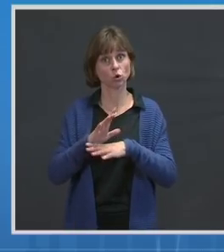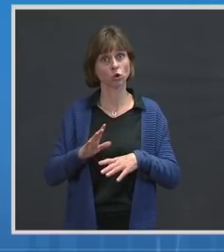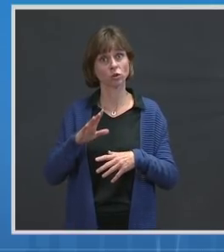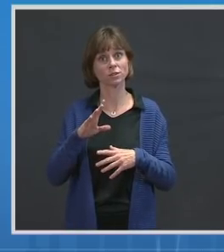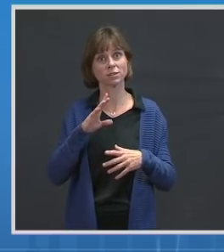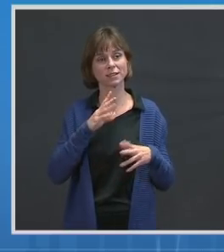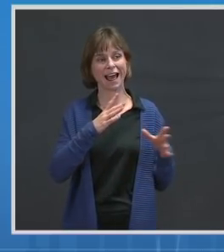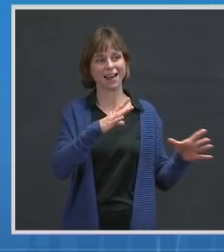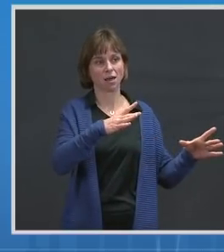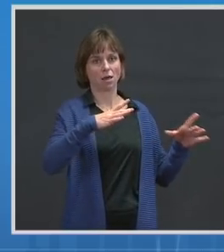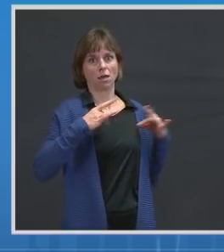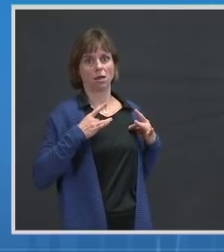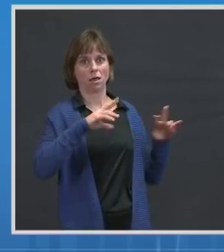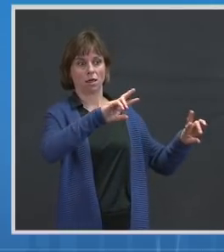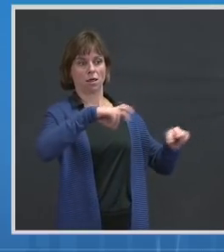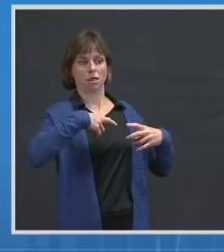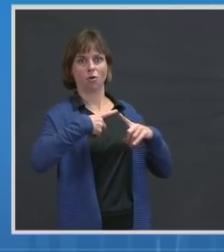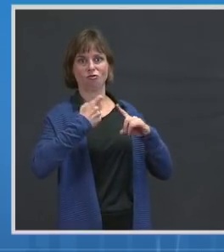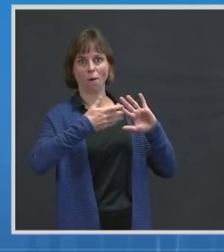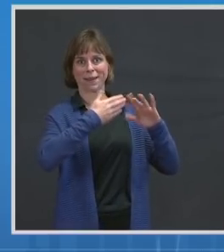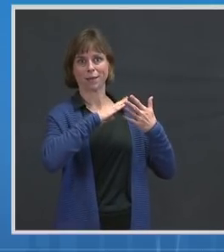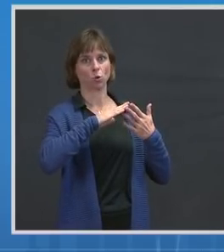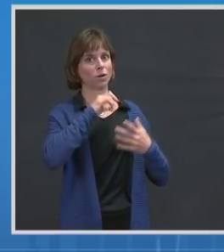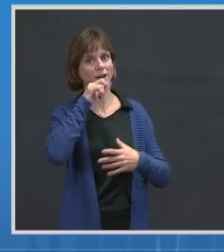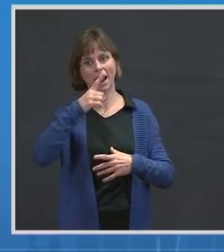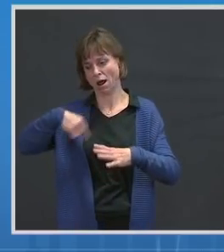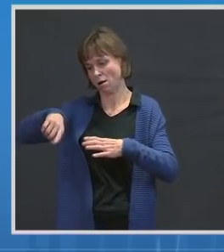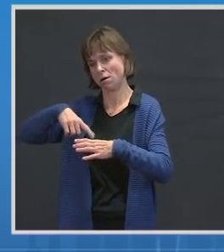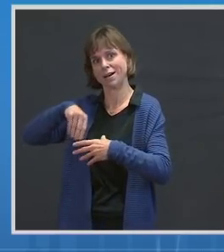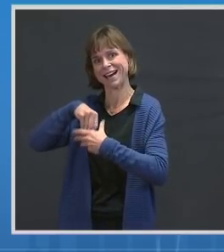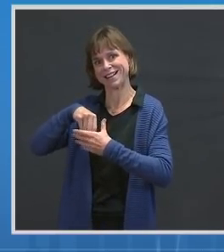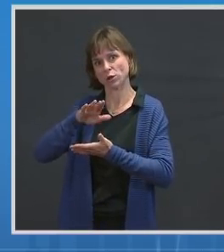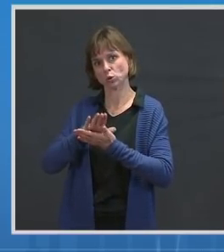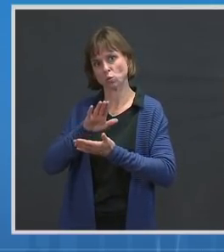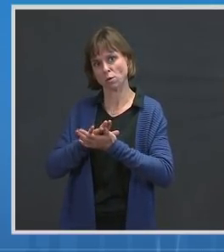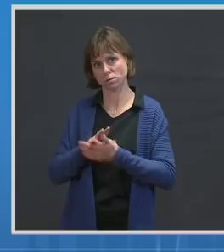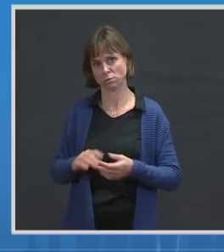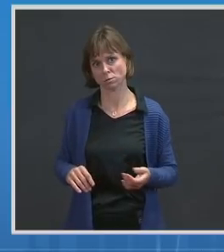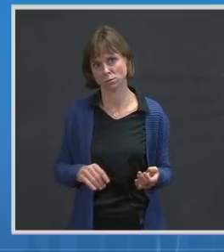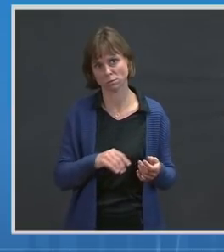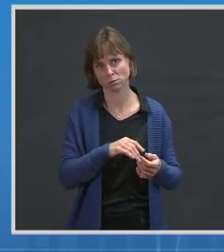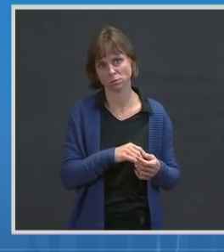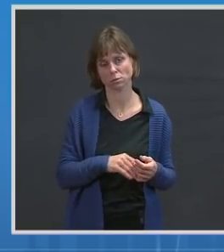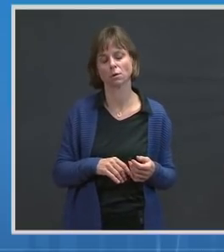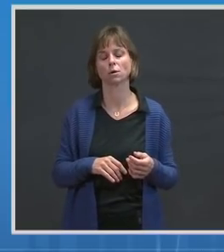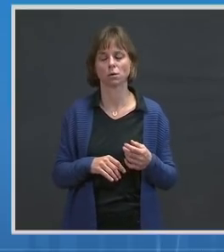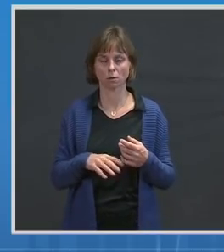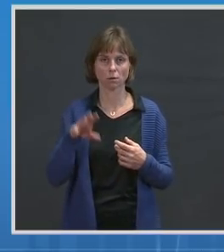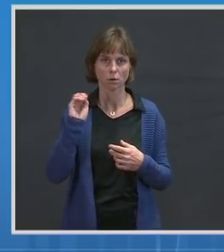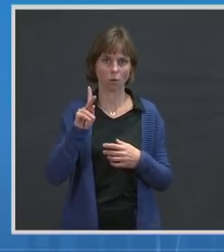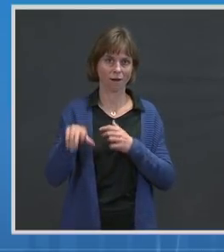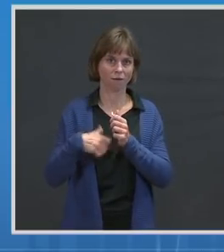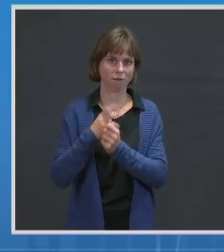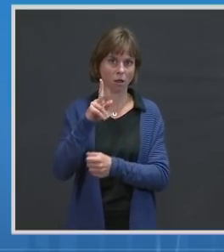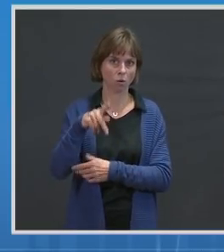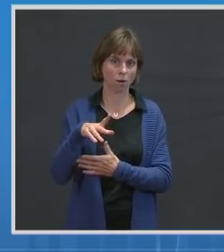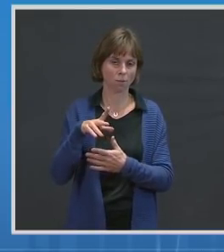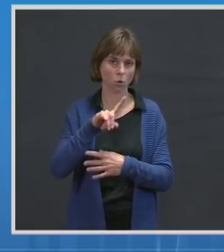not from one another in schools. The Press: Okay. And so my follow-up question is: Dr. Fauci, I've seen you on TV saying that,